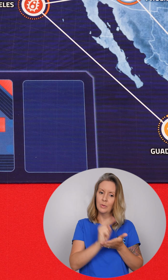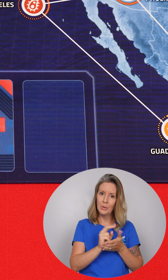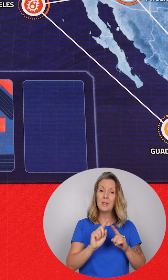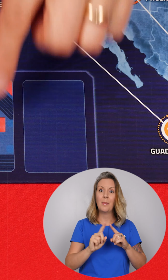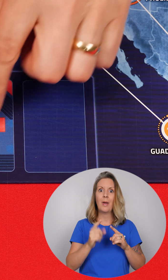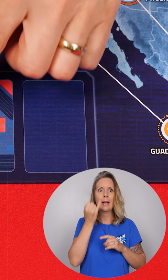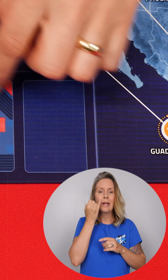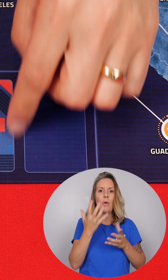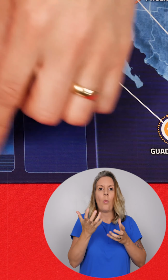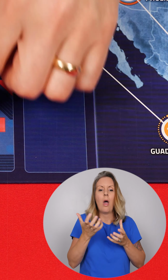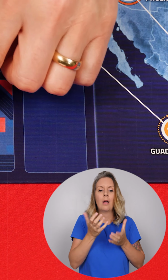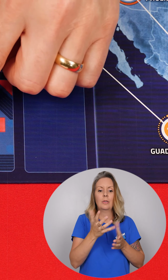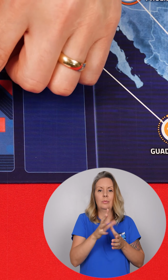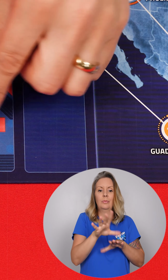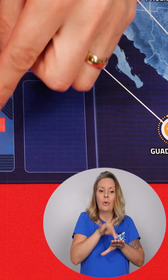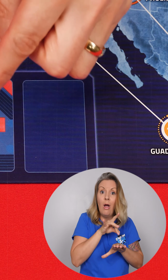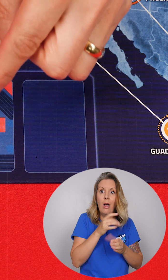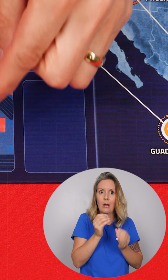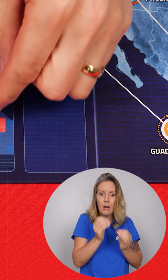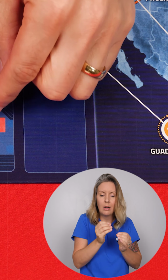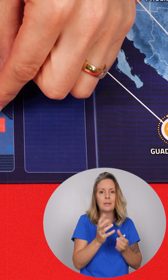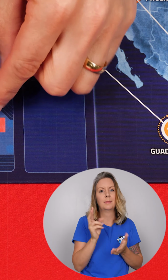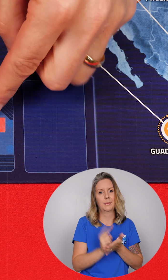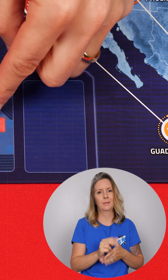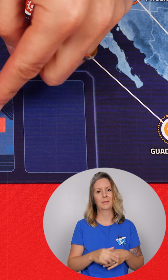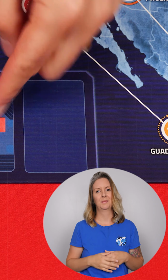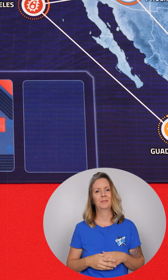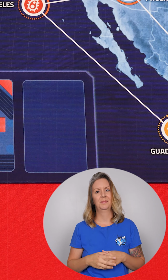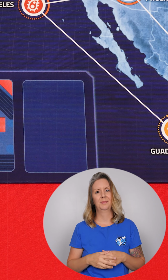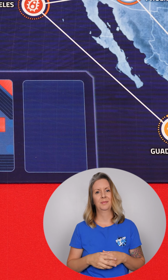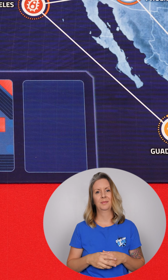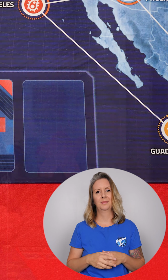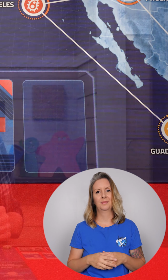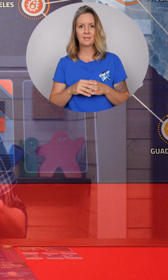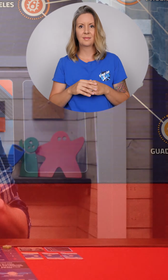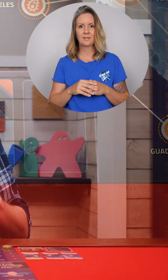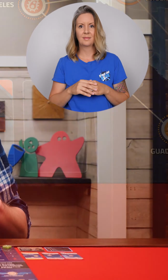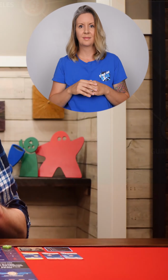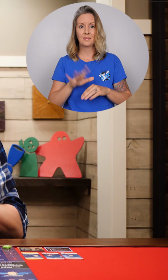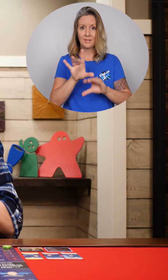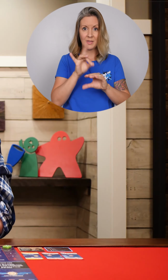on the turn that it runs out, only if it’s empty and you need to draw. Also remember,